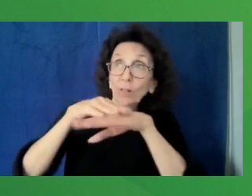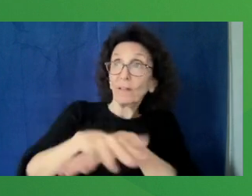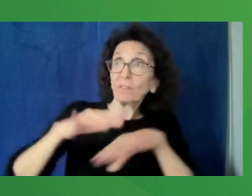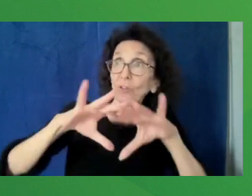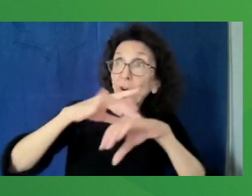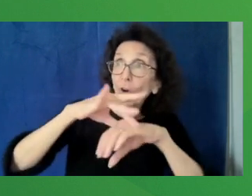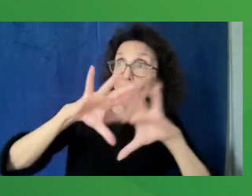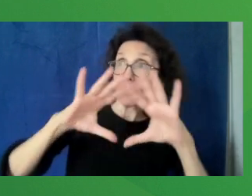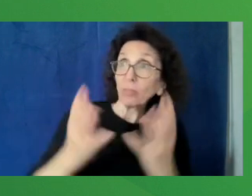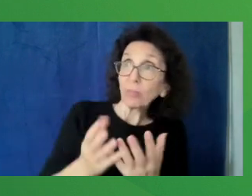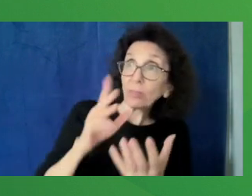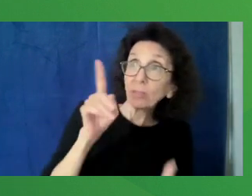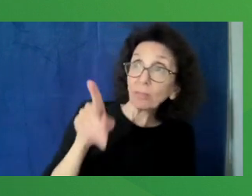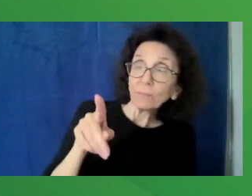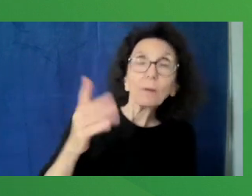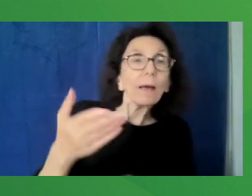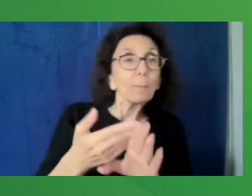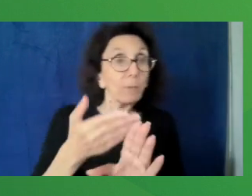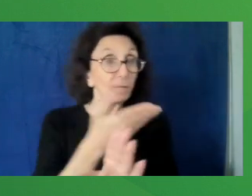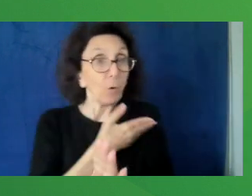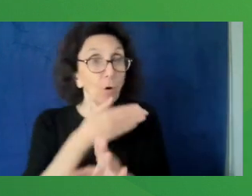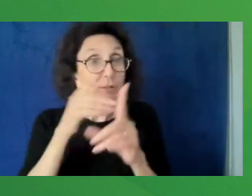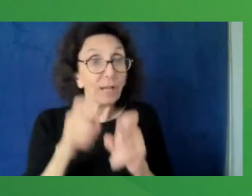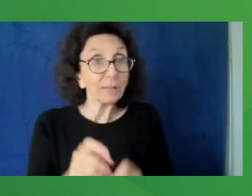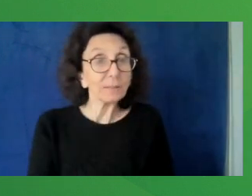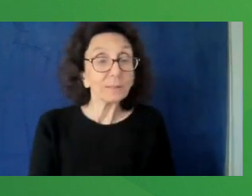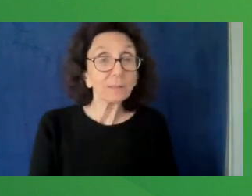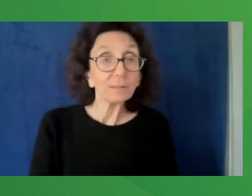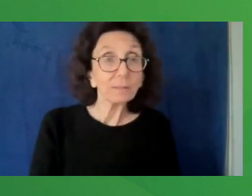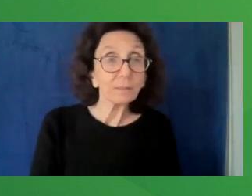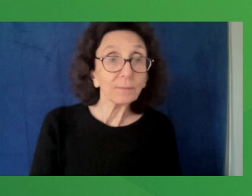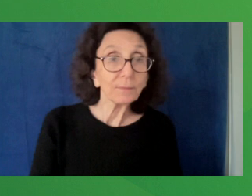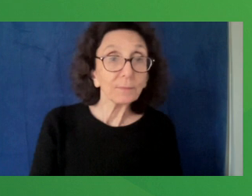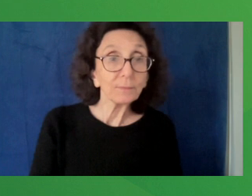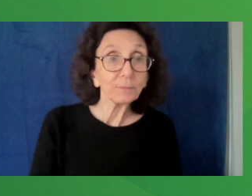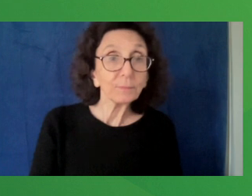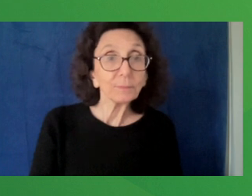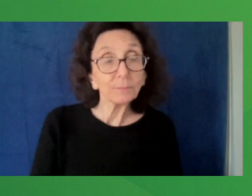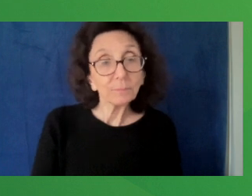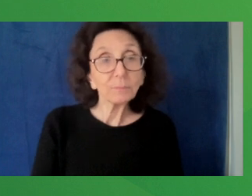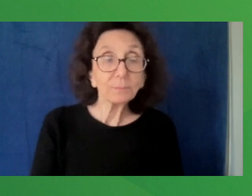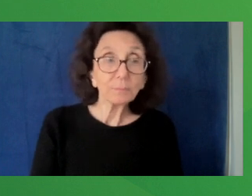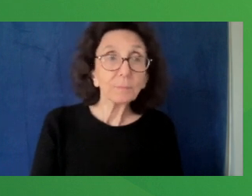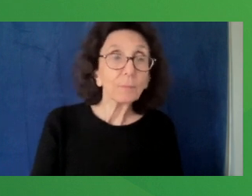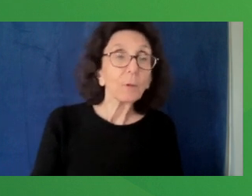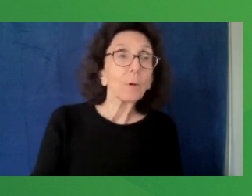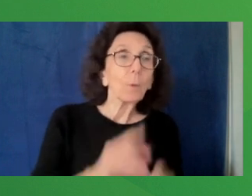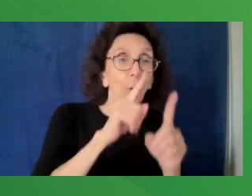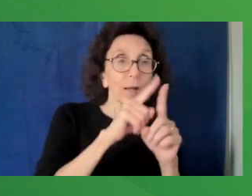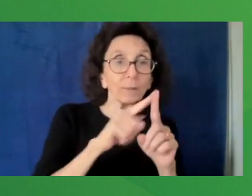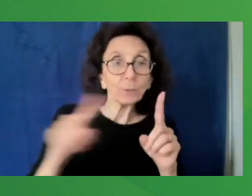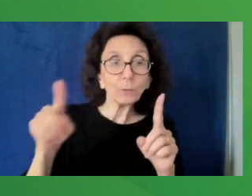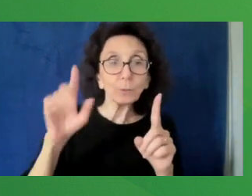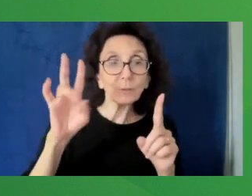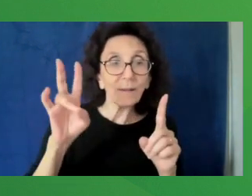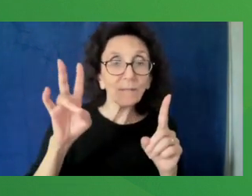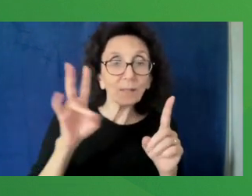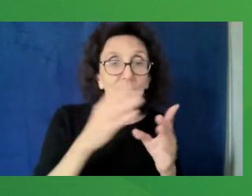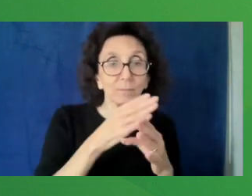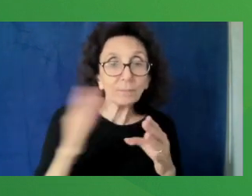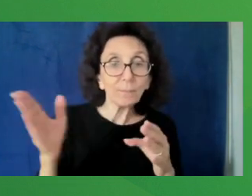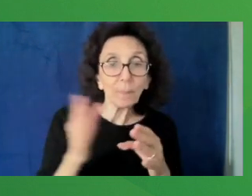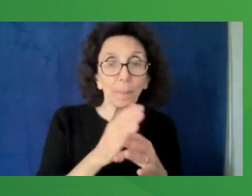And before, in terms of we have a scale again of seven stars to one star, seven stars meaning,